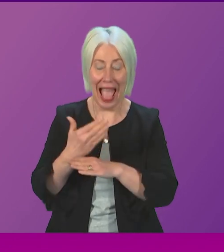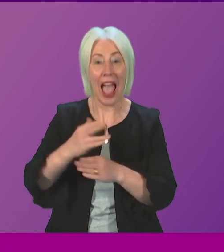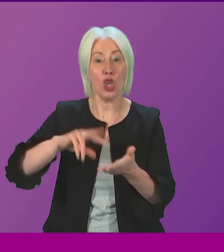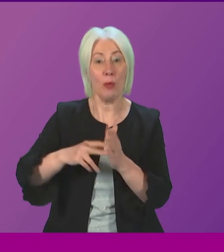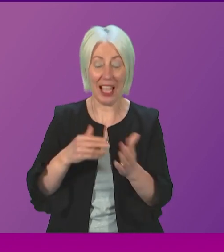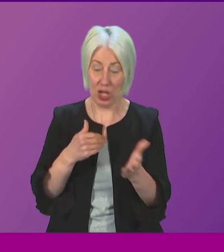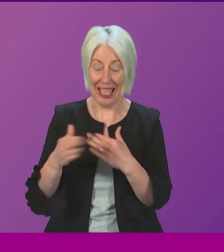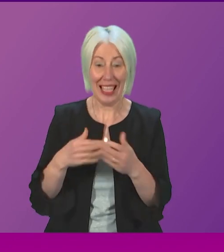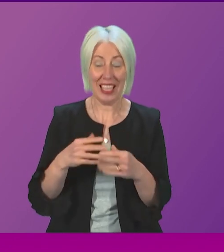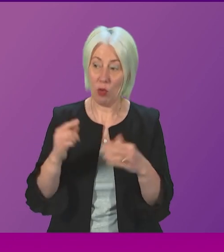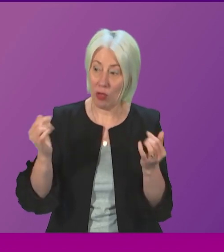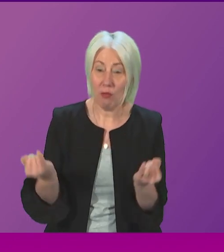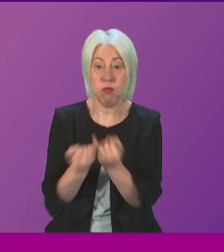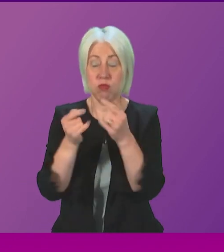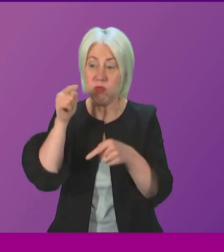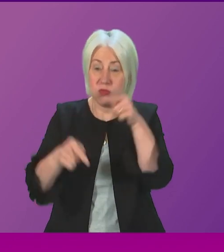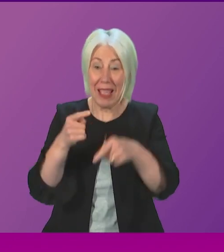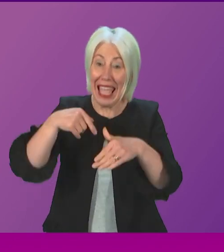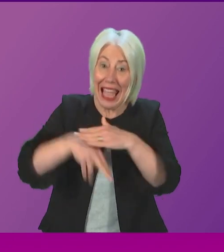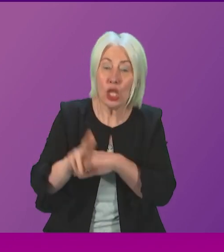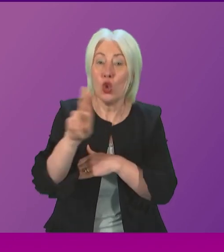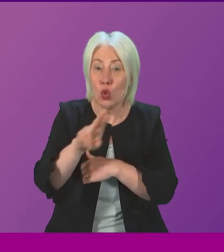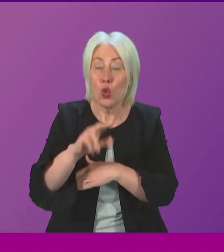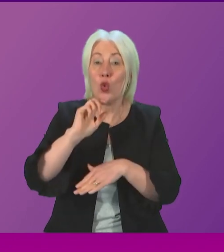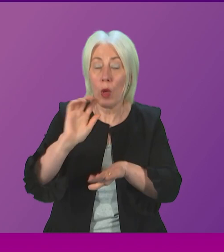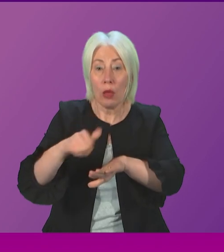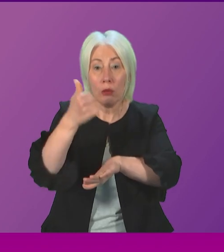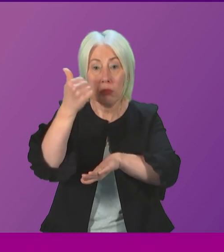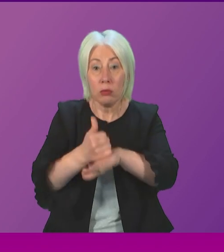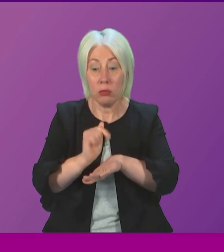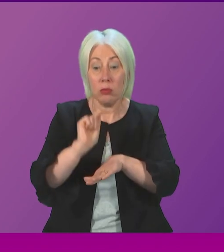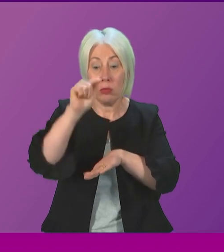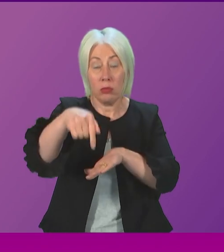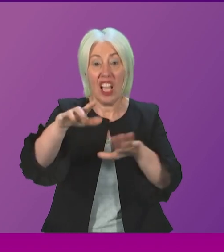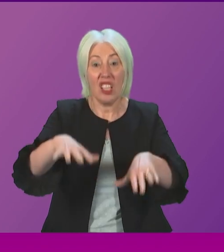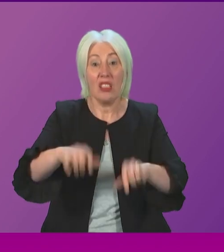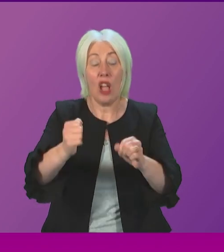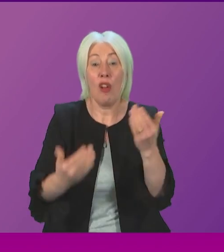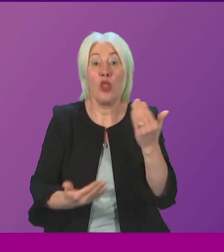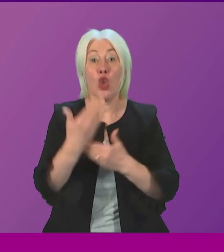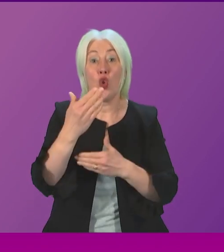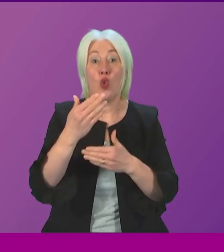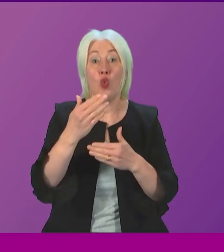violence and disruption in schools will be in place for the start of the new school year in August?